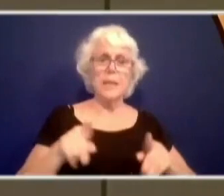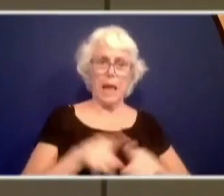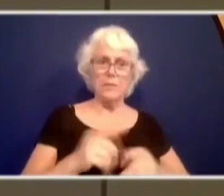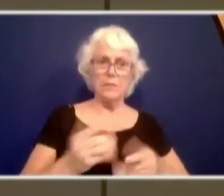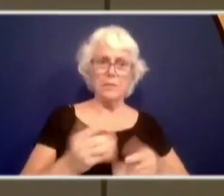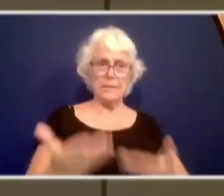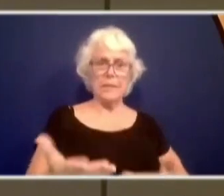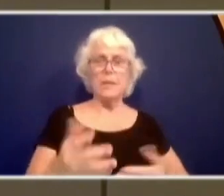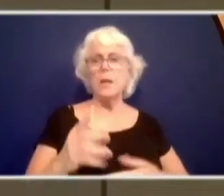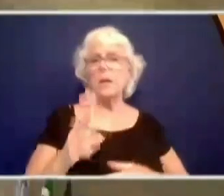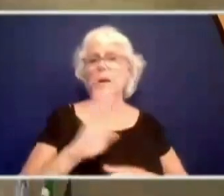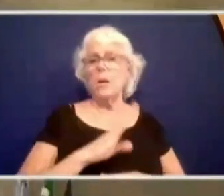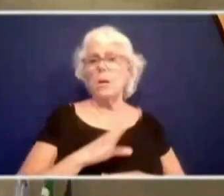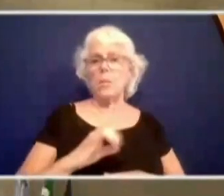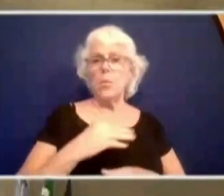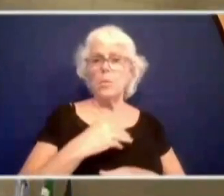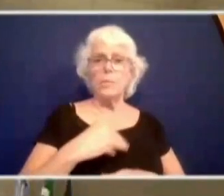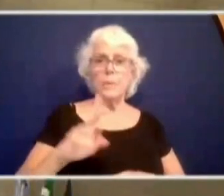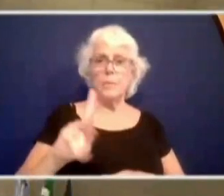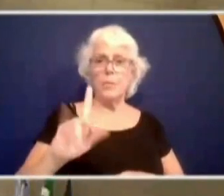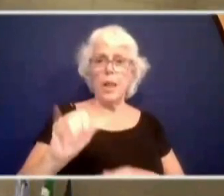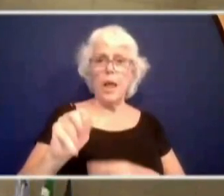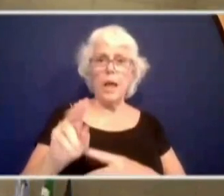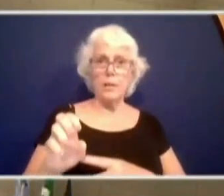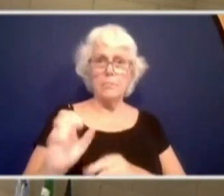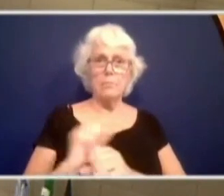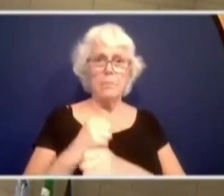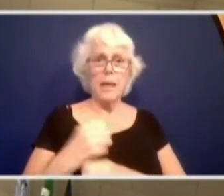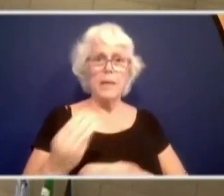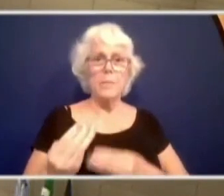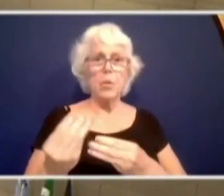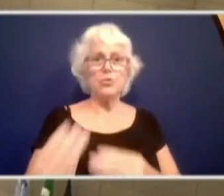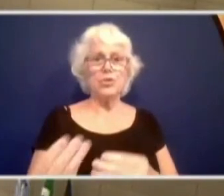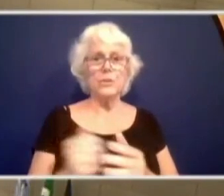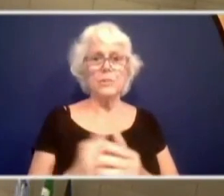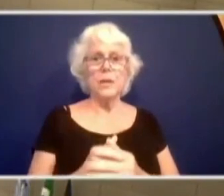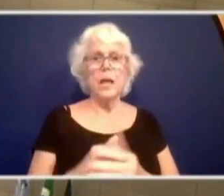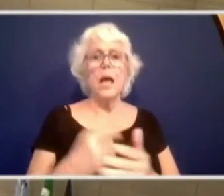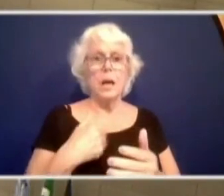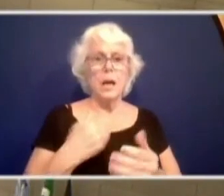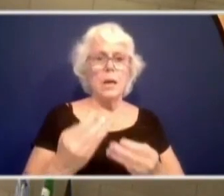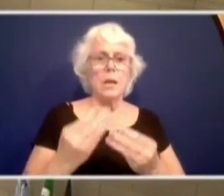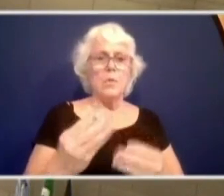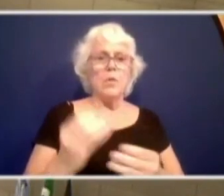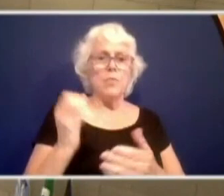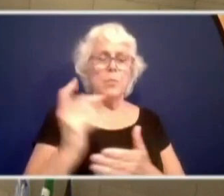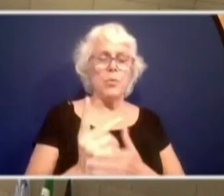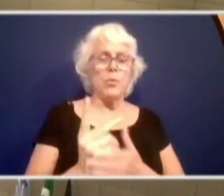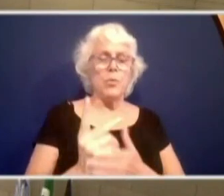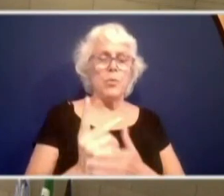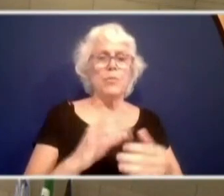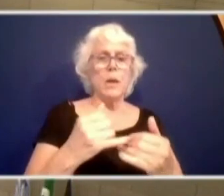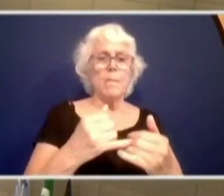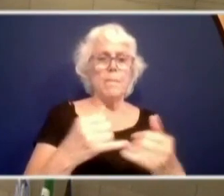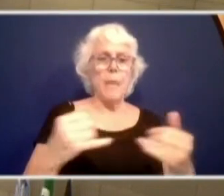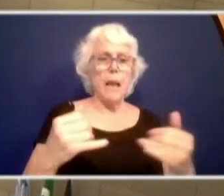to make this motion. Thank you, Madam Chair. I move to approve boundary option one for the new elementary school